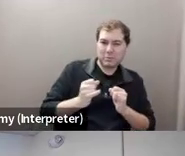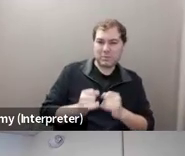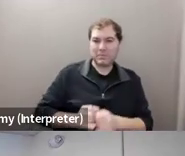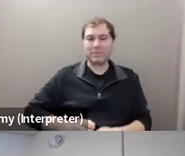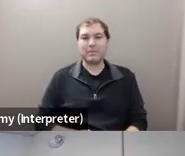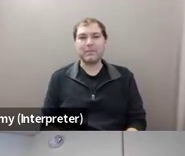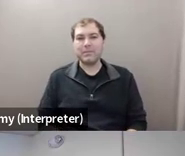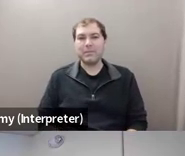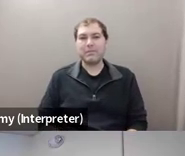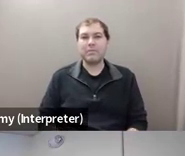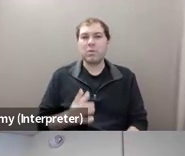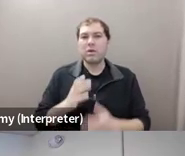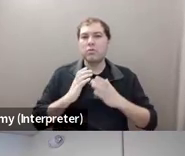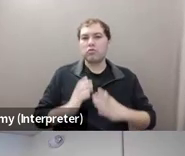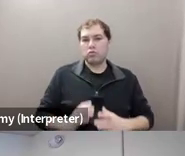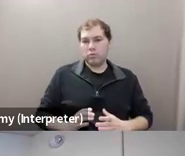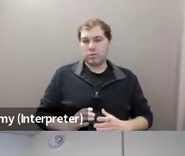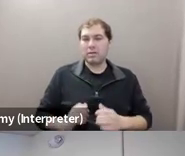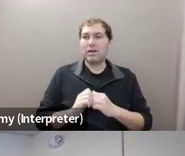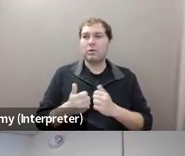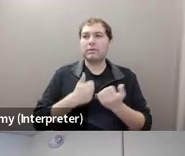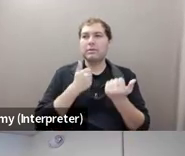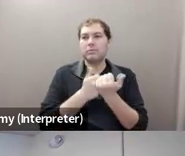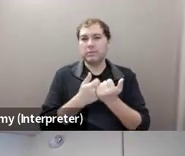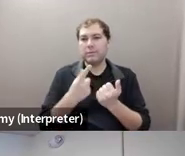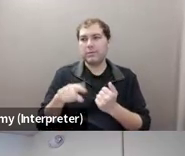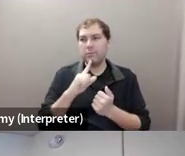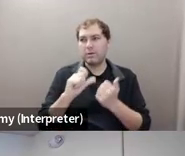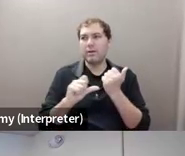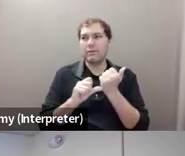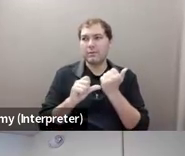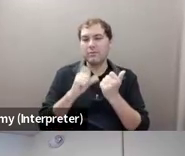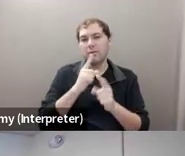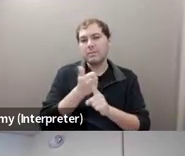Rebecca - APRIL: consumers, and in the way we can support them in advocating for themselves